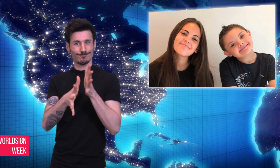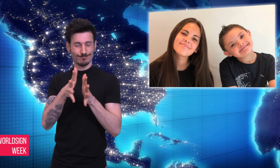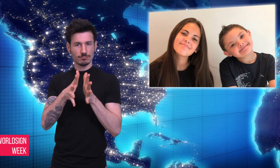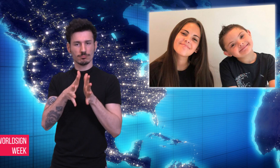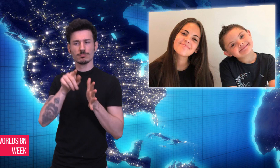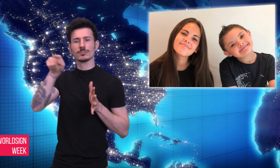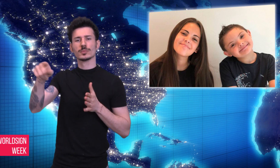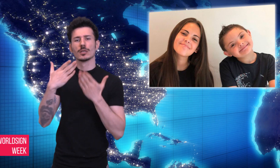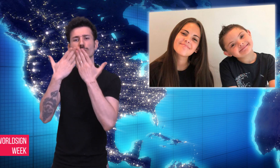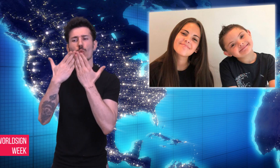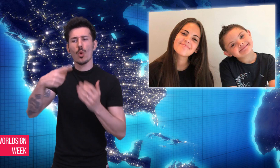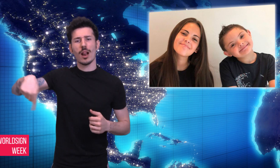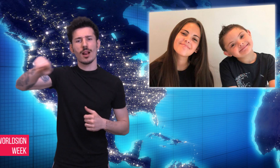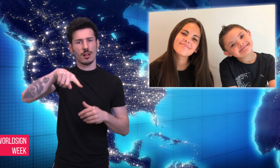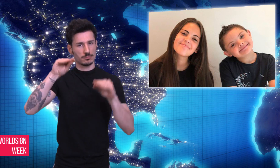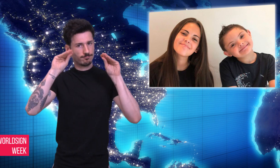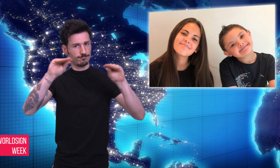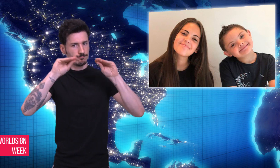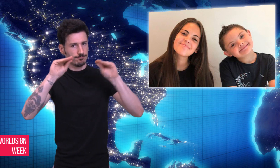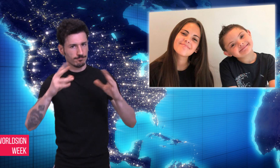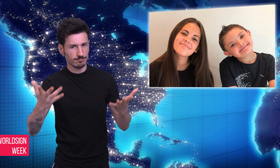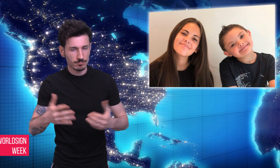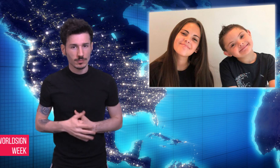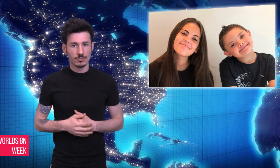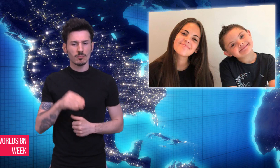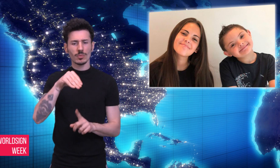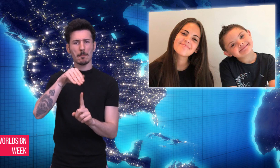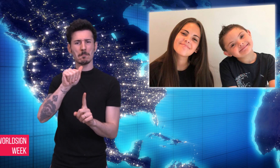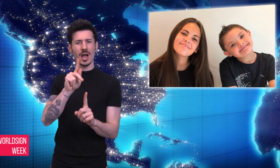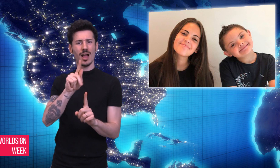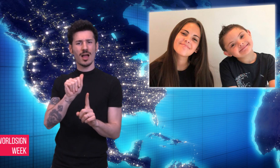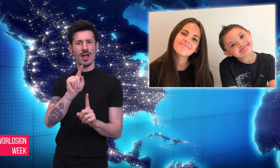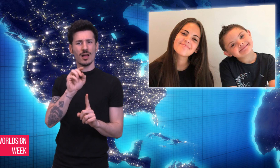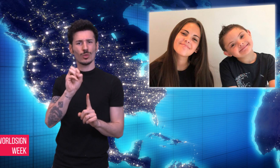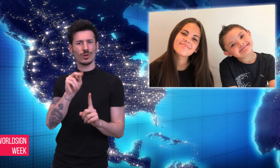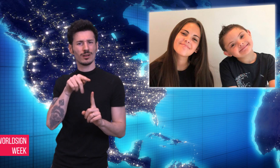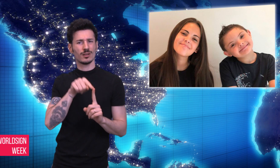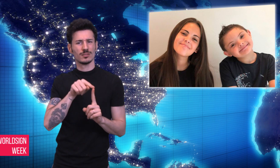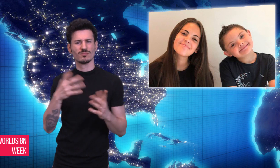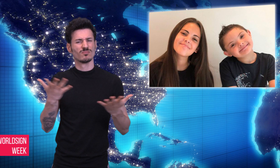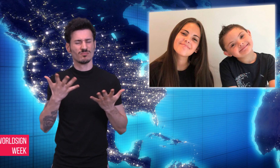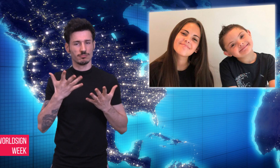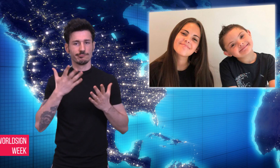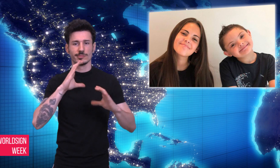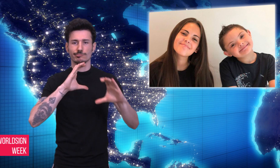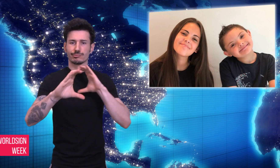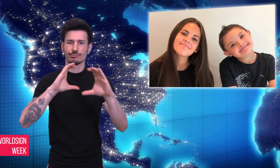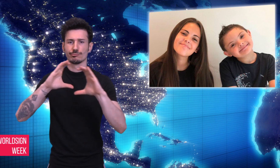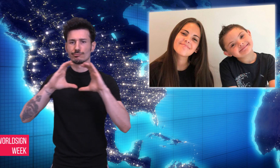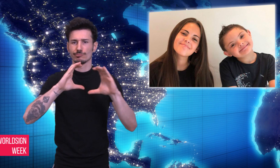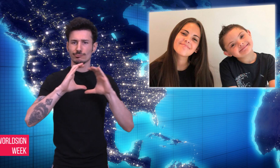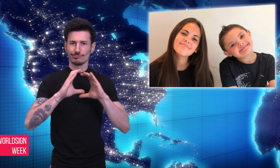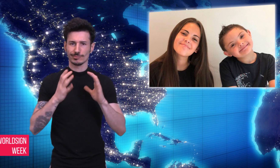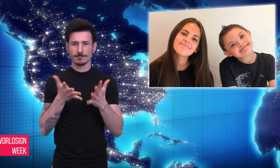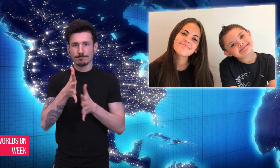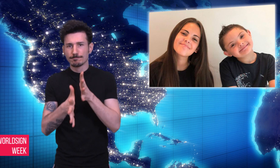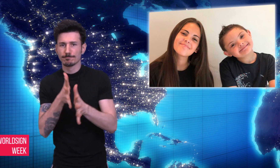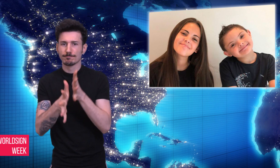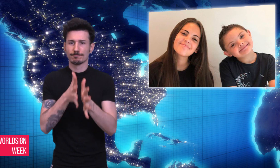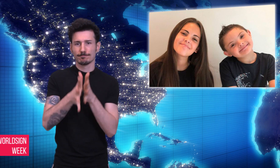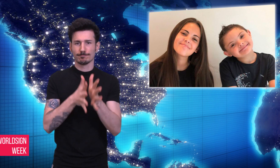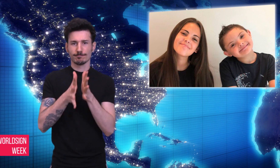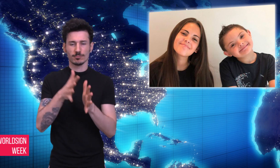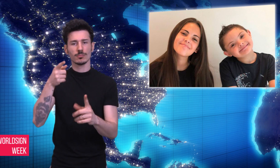Makaton is a communication tool that uses signs and symbols to help people